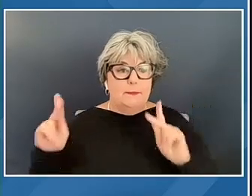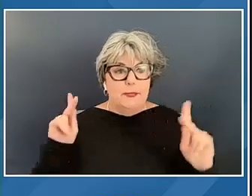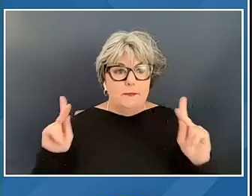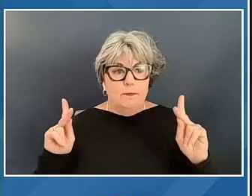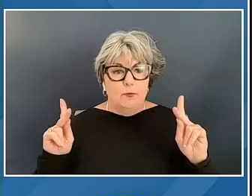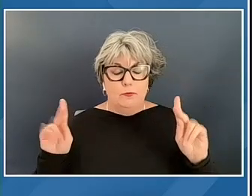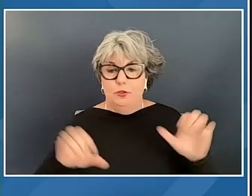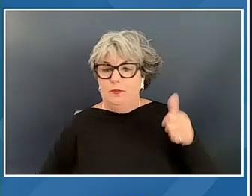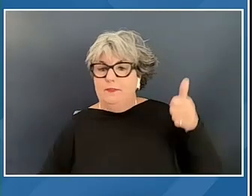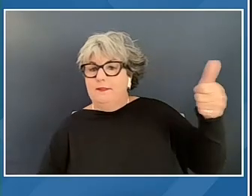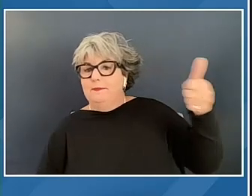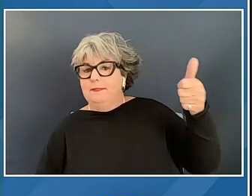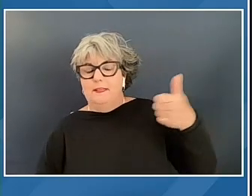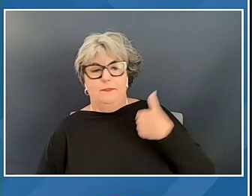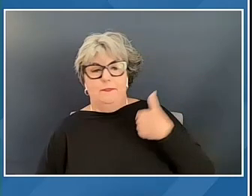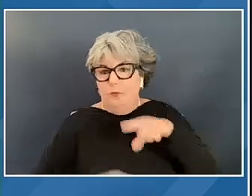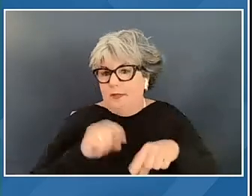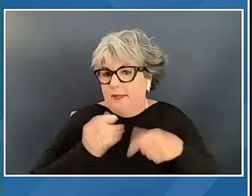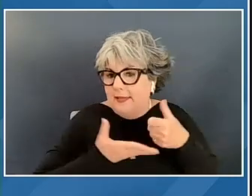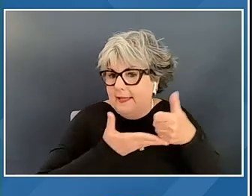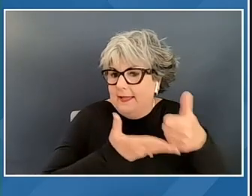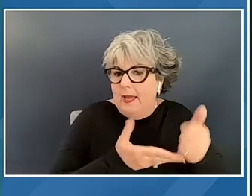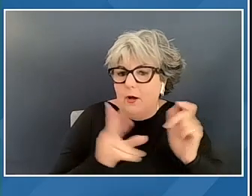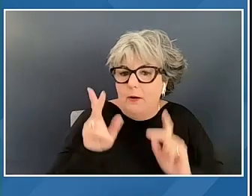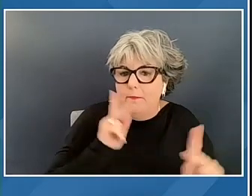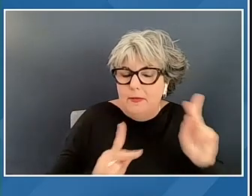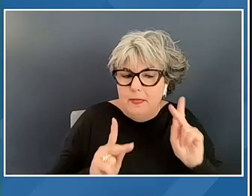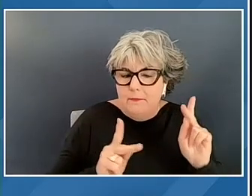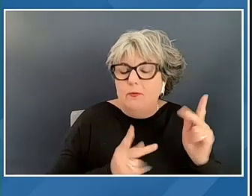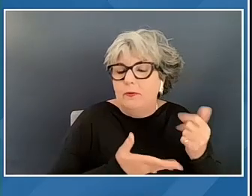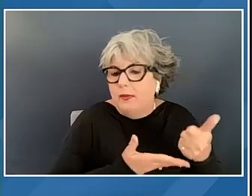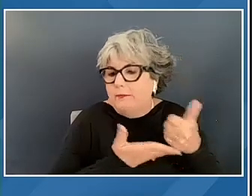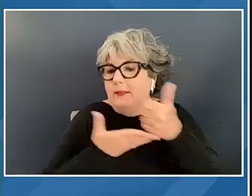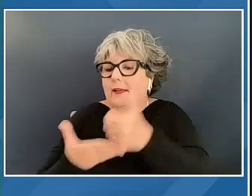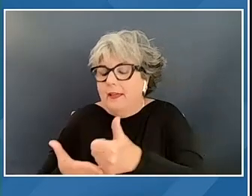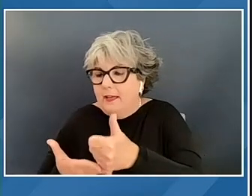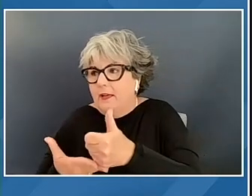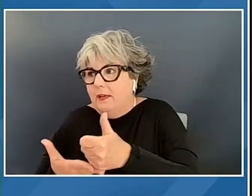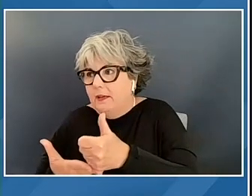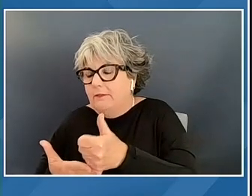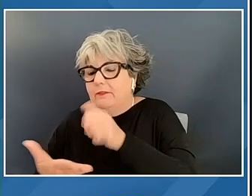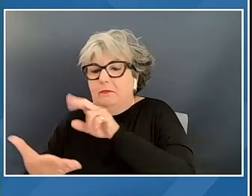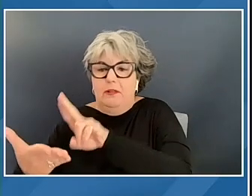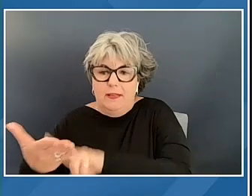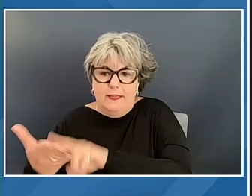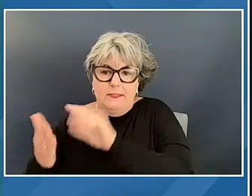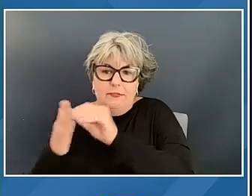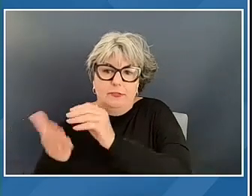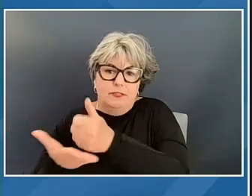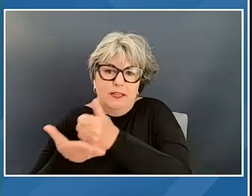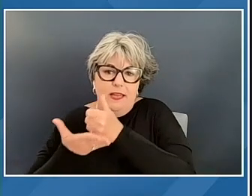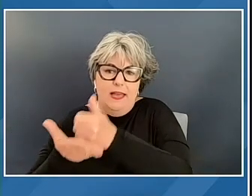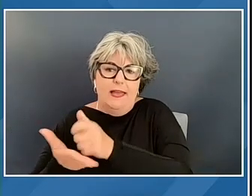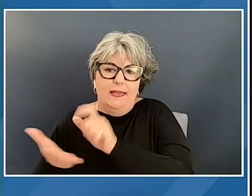We can't even really help them because we have to help them from logging into studentaid.gov, like starting there.